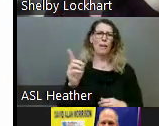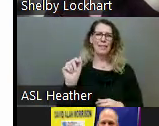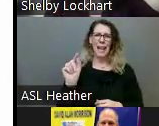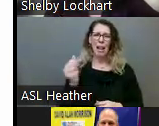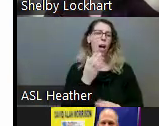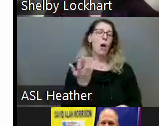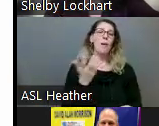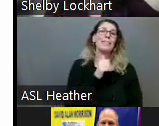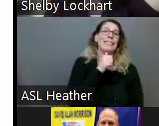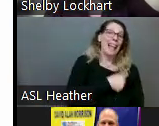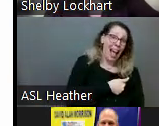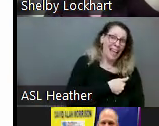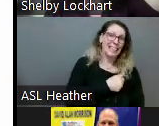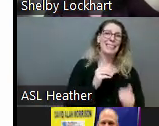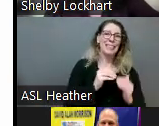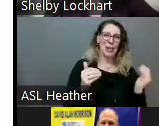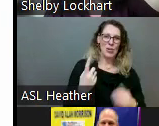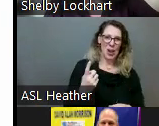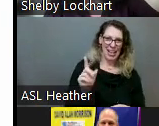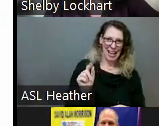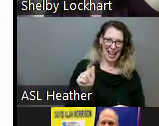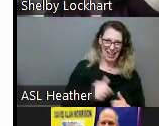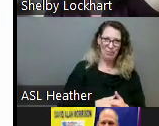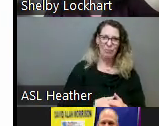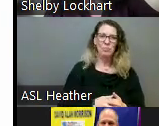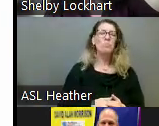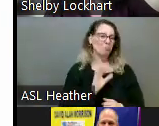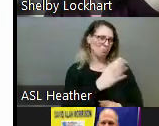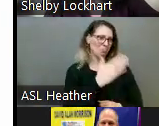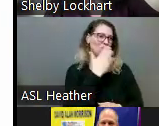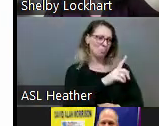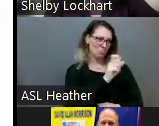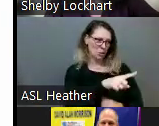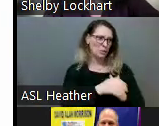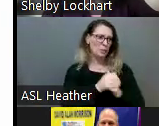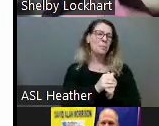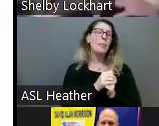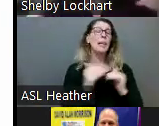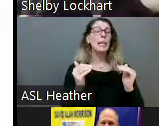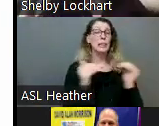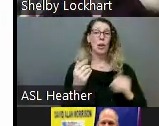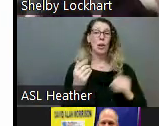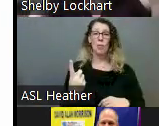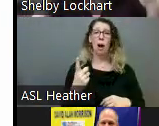Tier 1 data? Great, great question. Tier 1 data is really your universal system data.